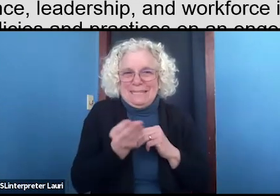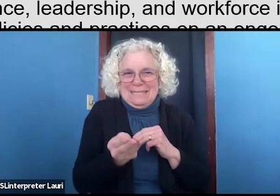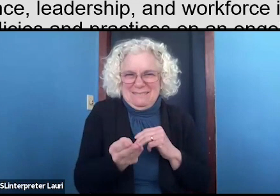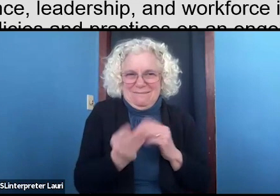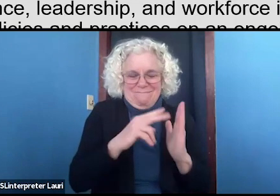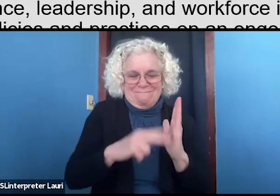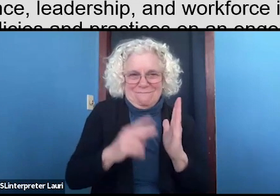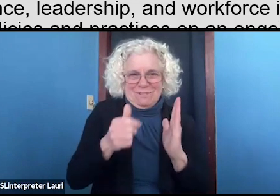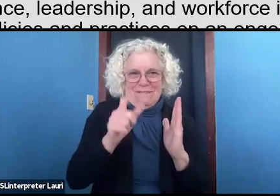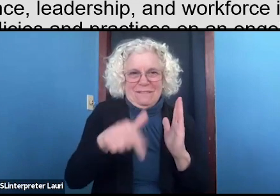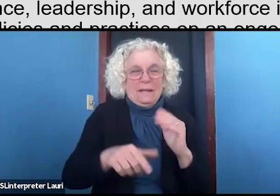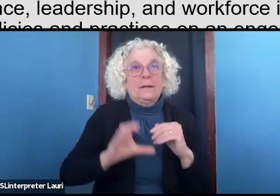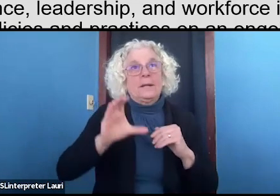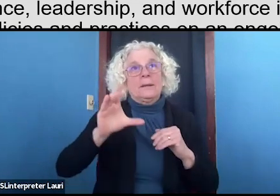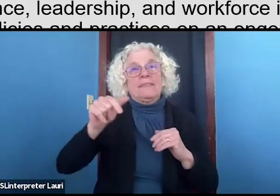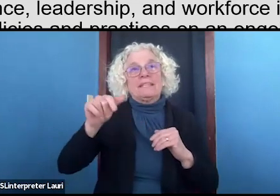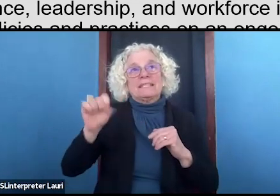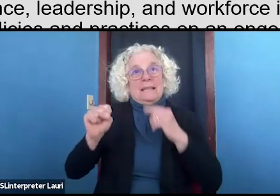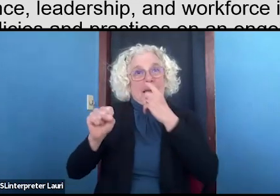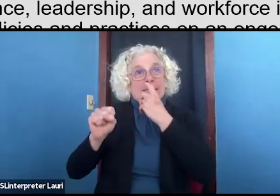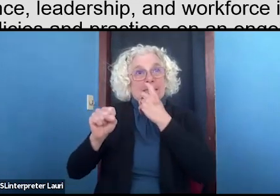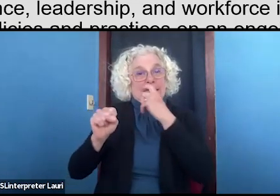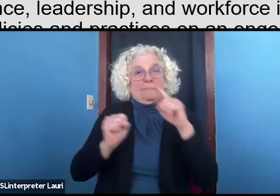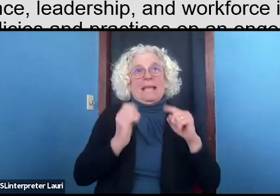Class consists of 14 standards and one guiding principle,